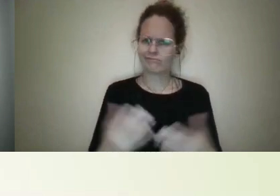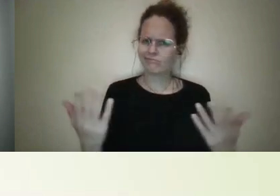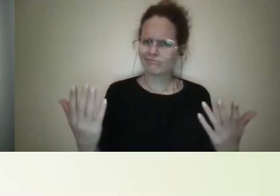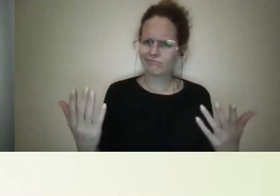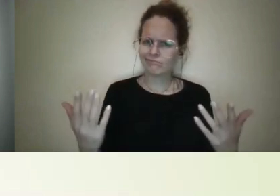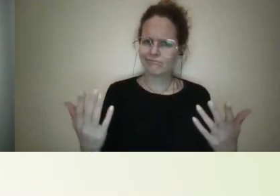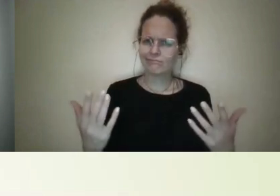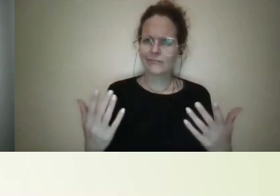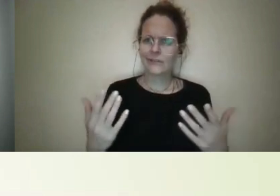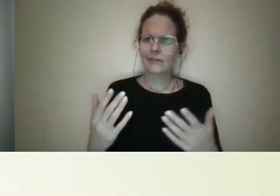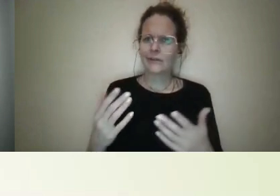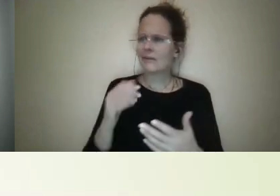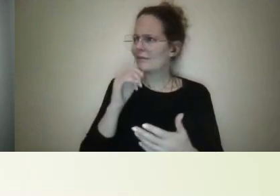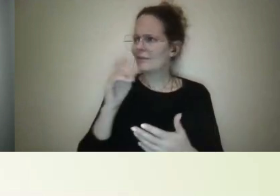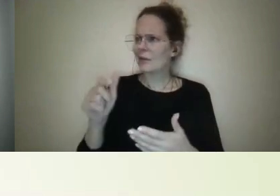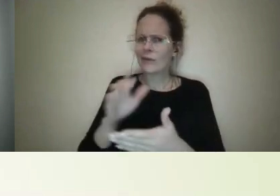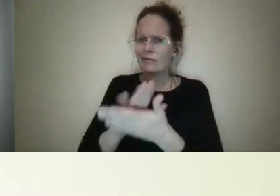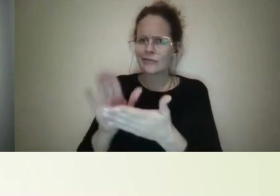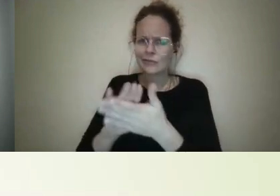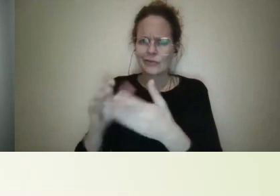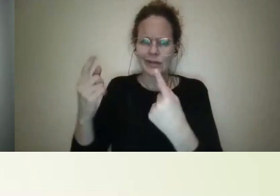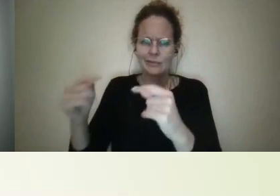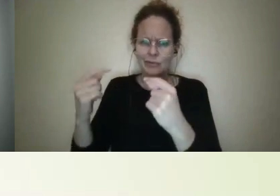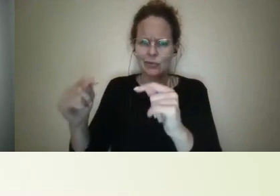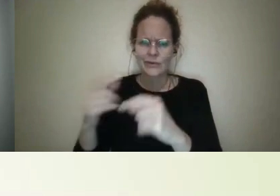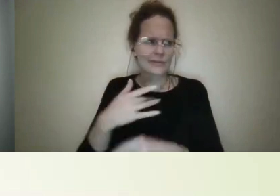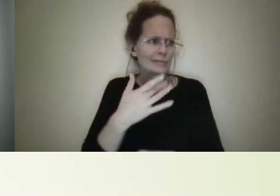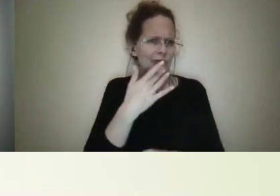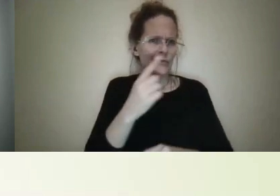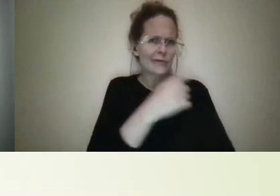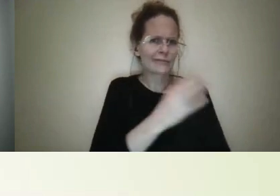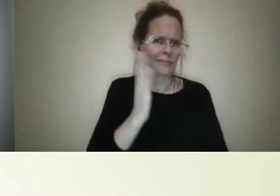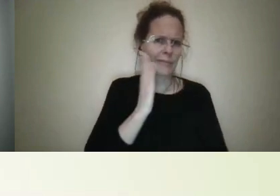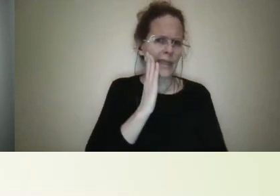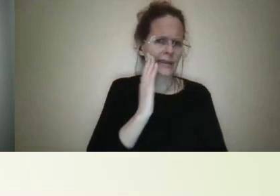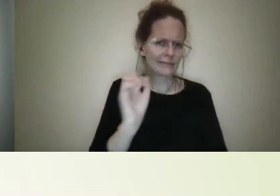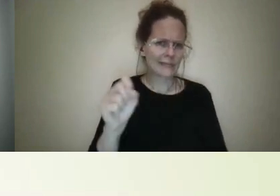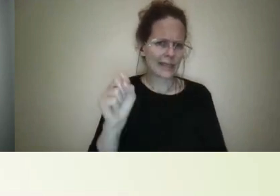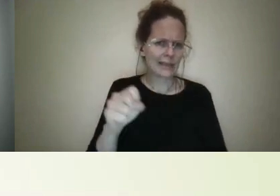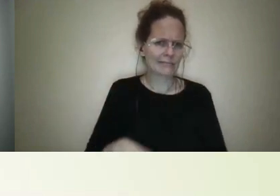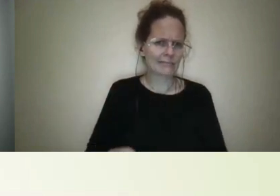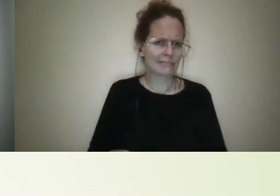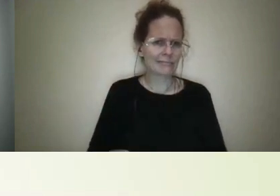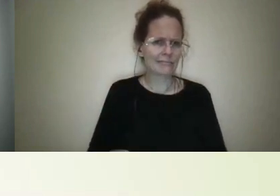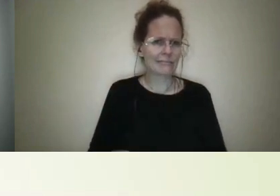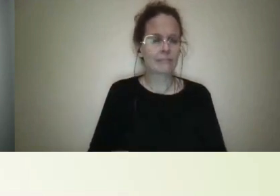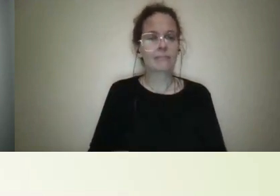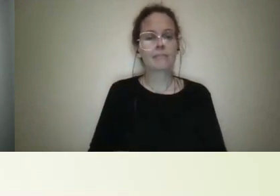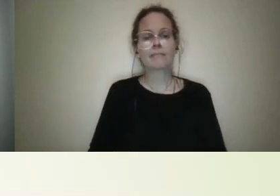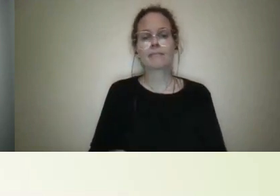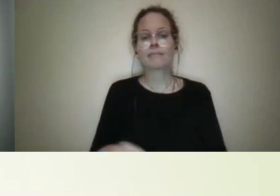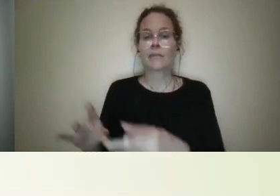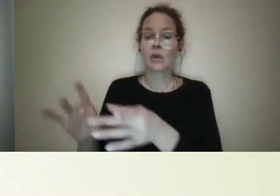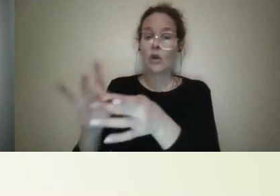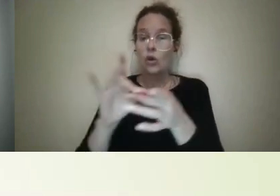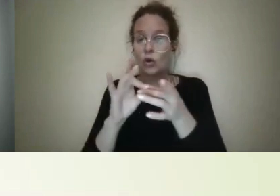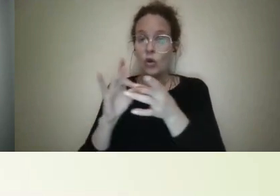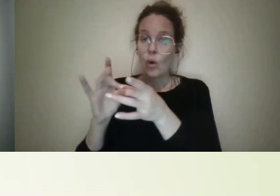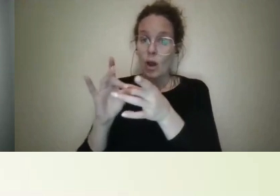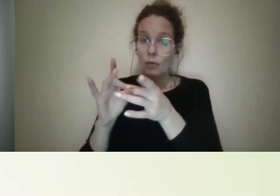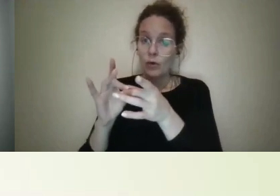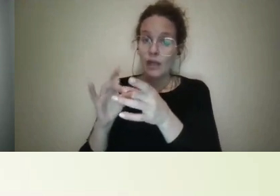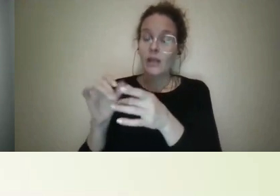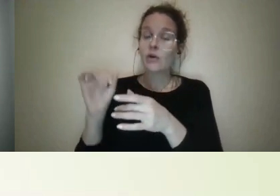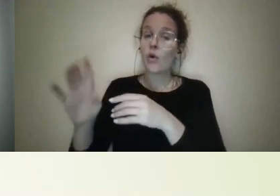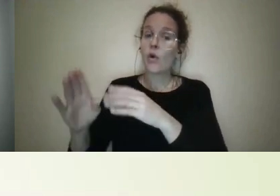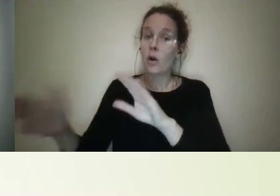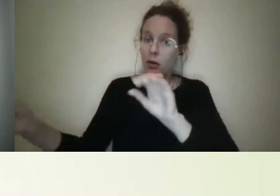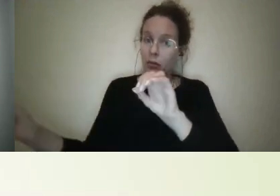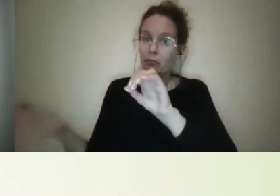cleaning up their toys. Sure, I'd much rather go to bed. "Cooperate or be spanked." "Homework